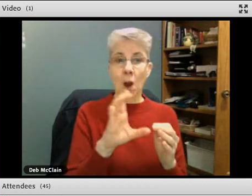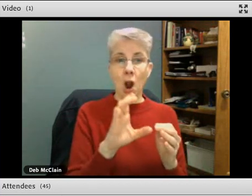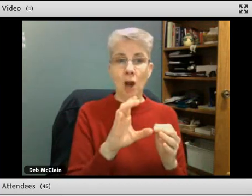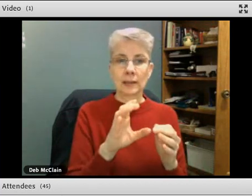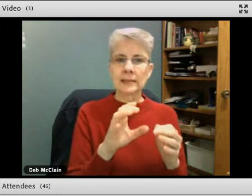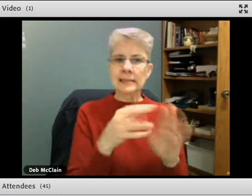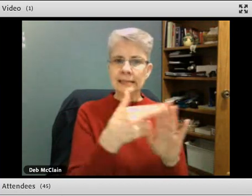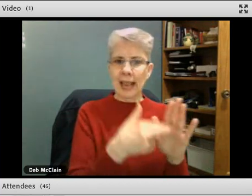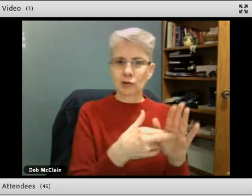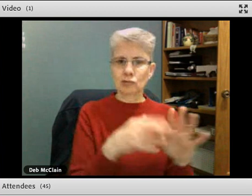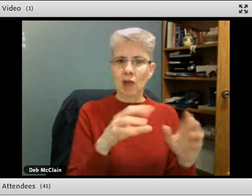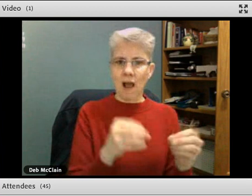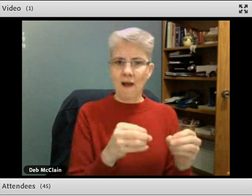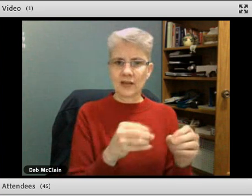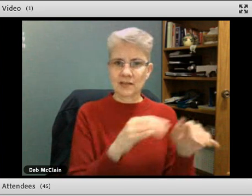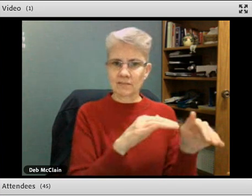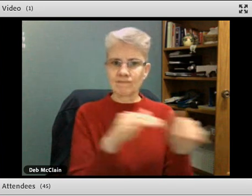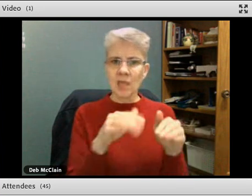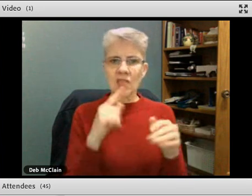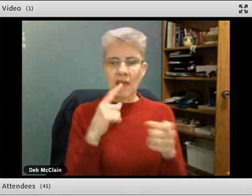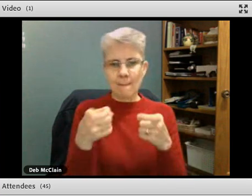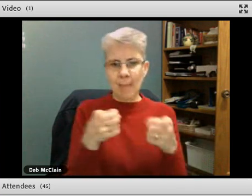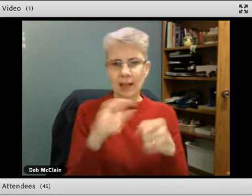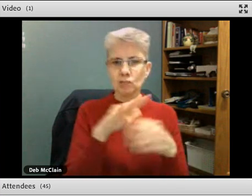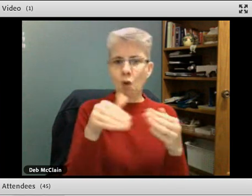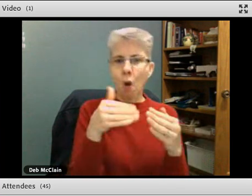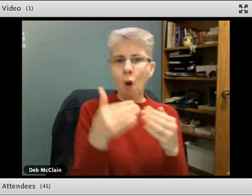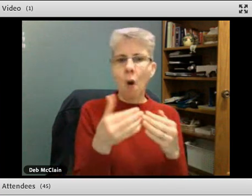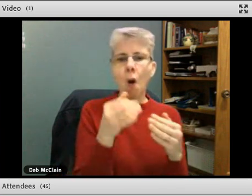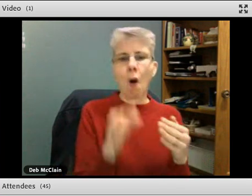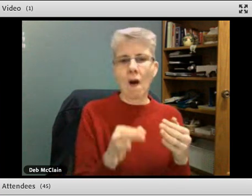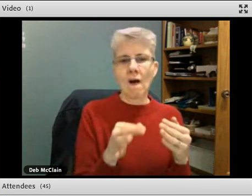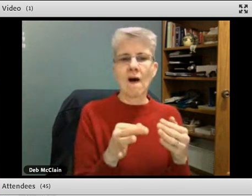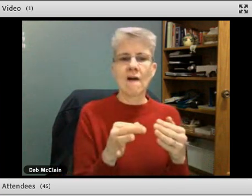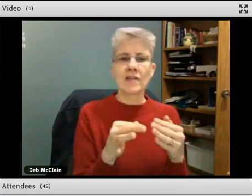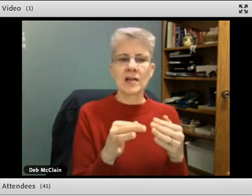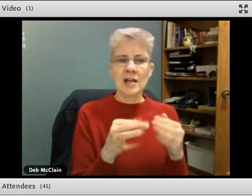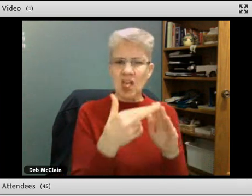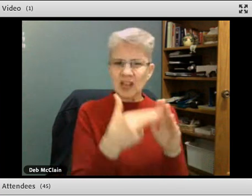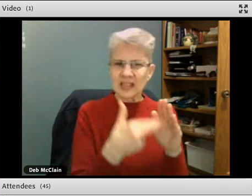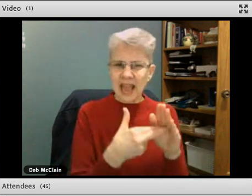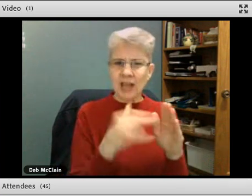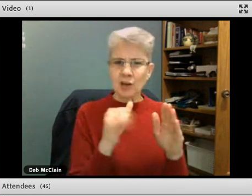and this office manages all of the standards that L.C. develops and uses.